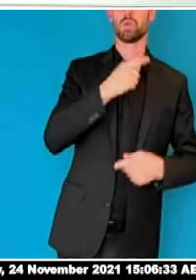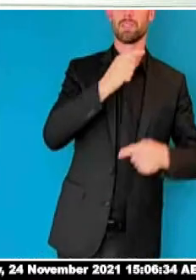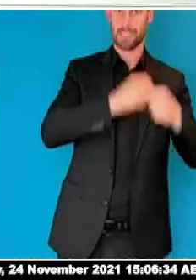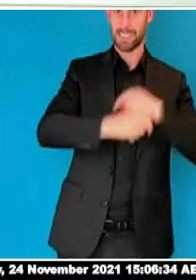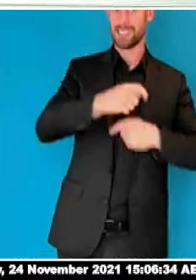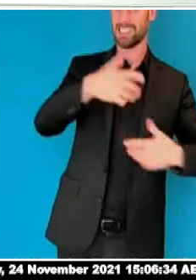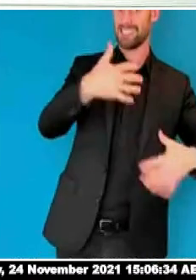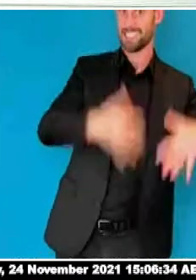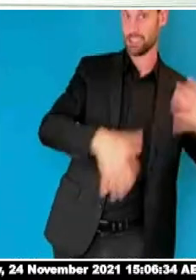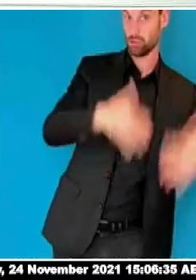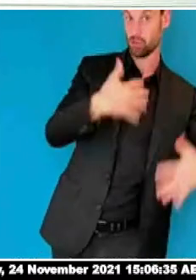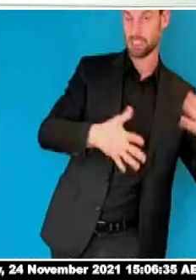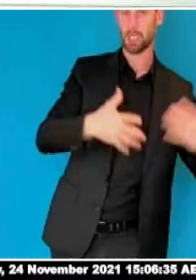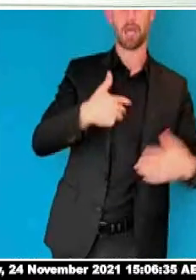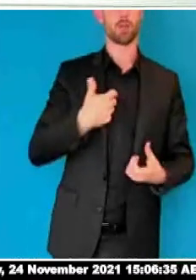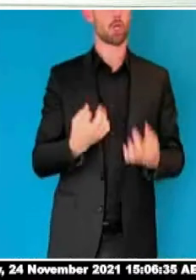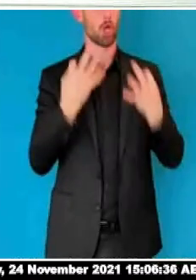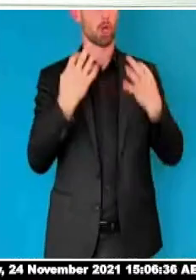not aware of any research on that issue.